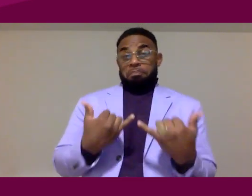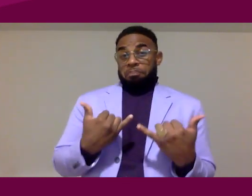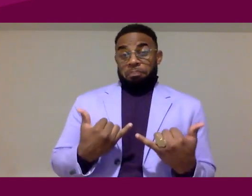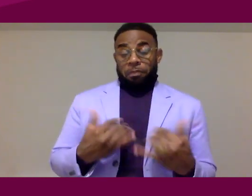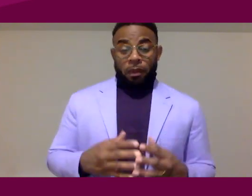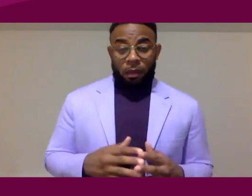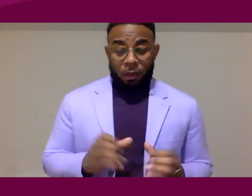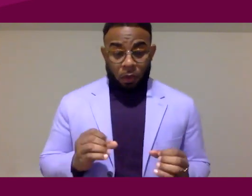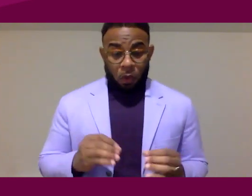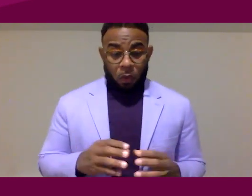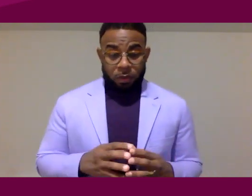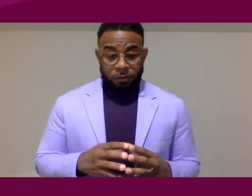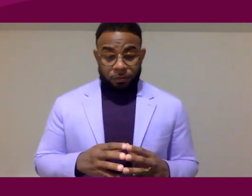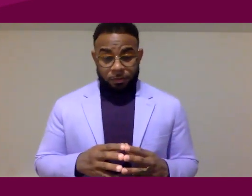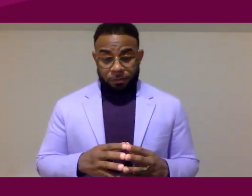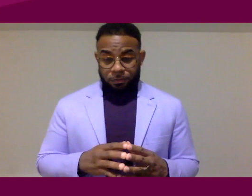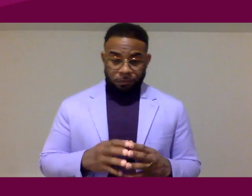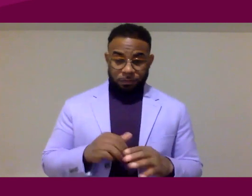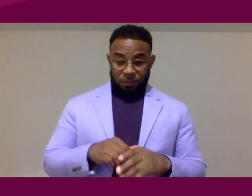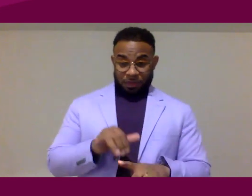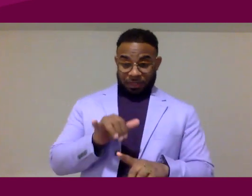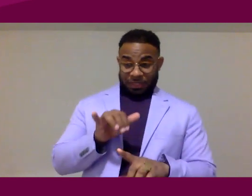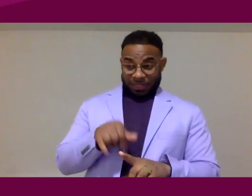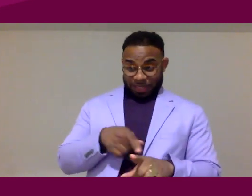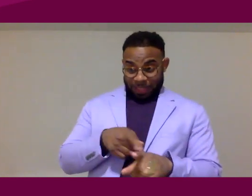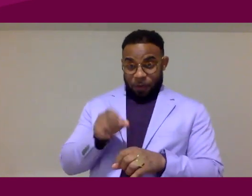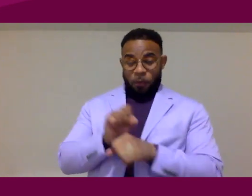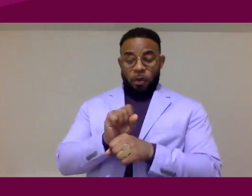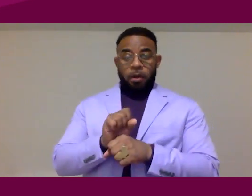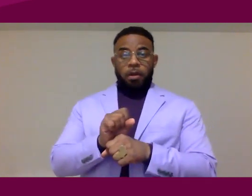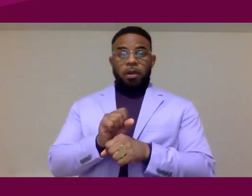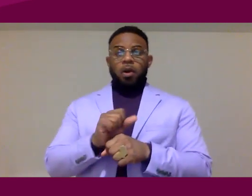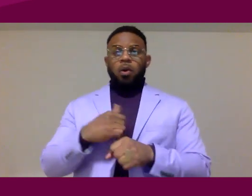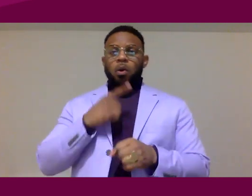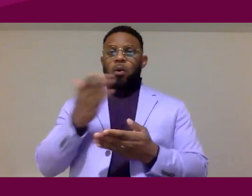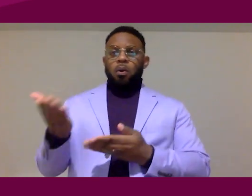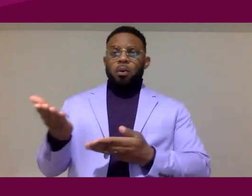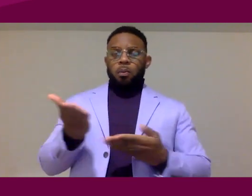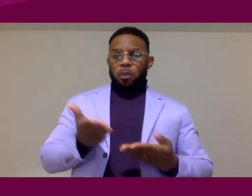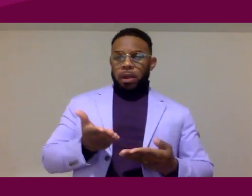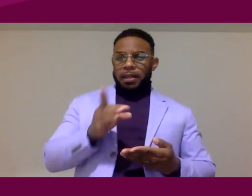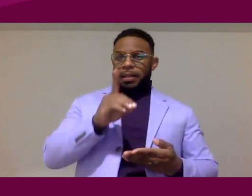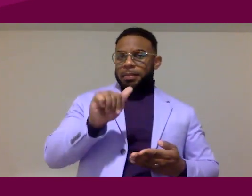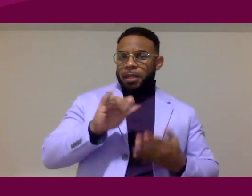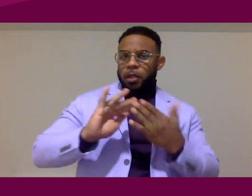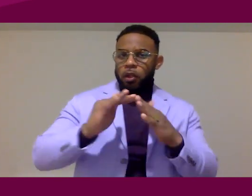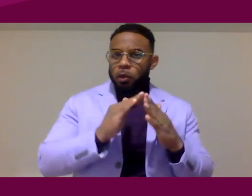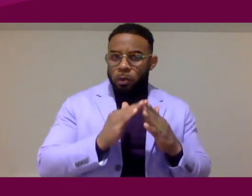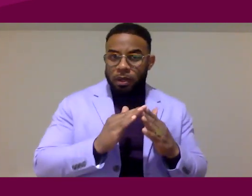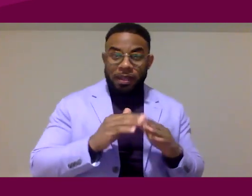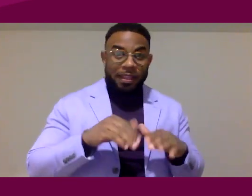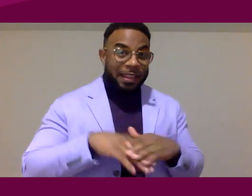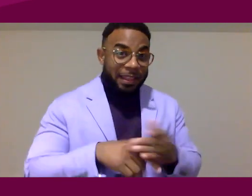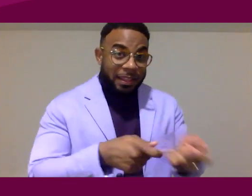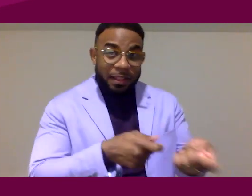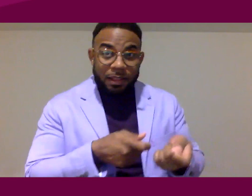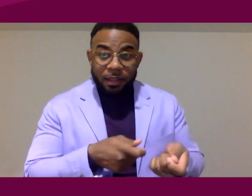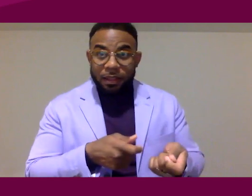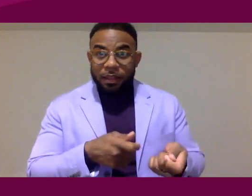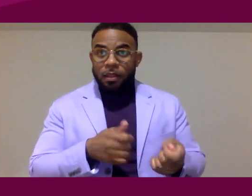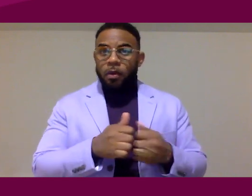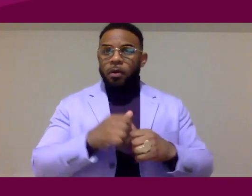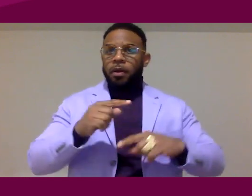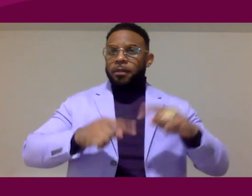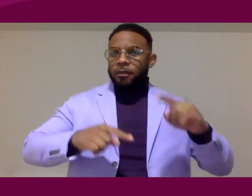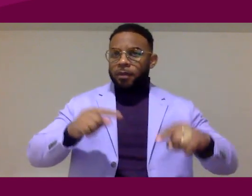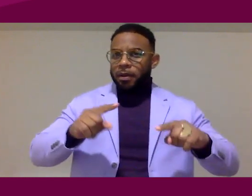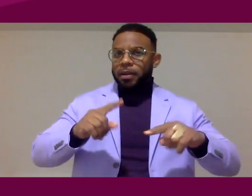And so in that work, we would bring the disability community in with various different types